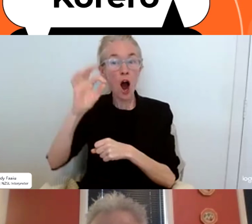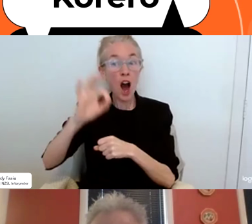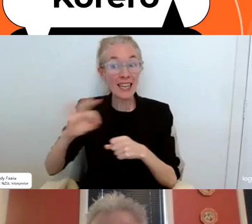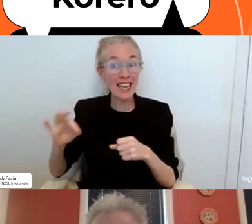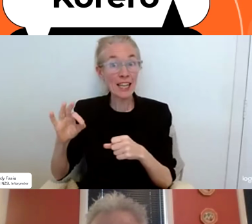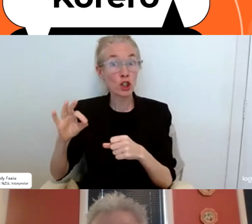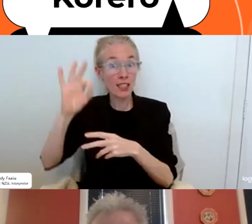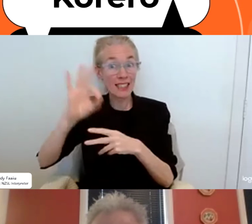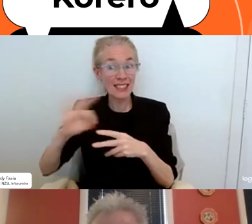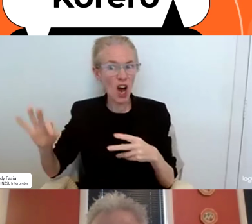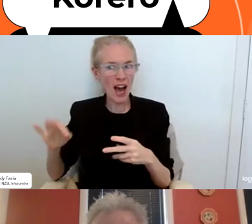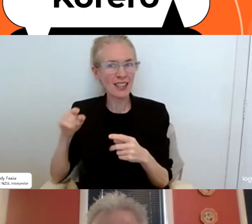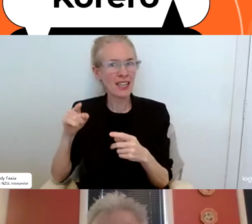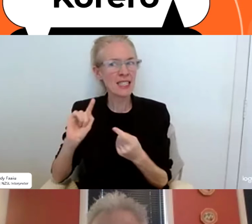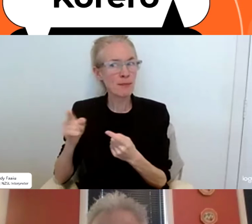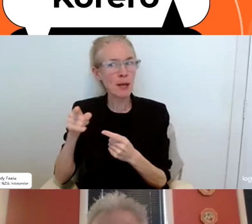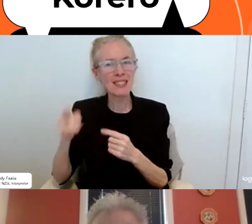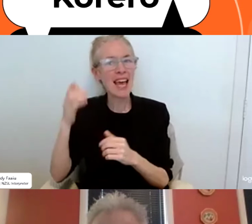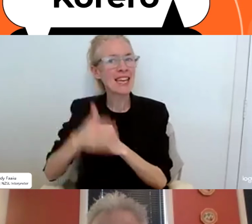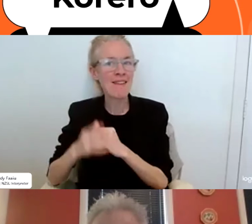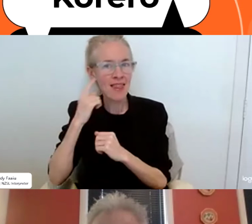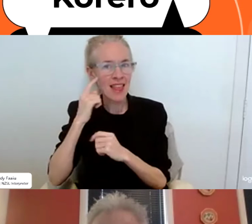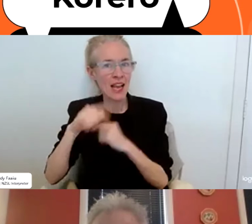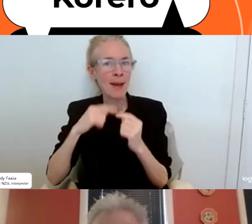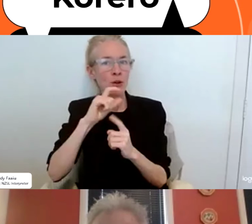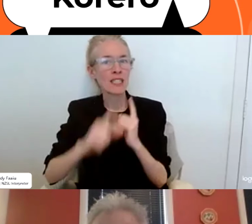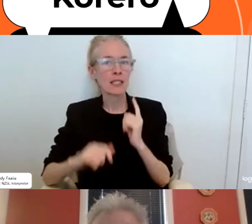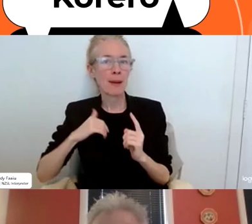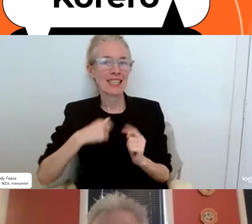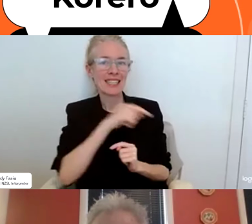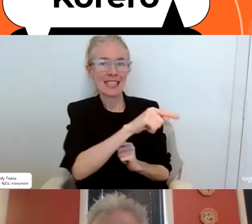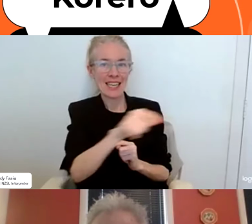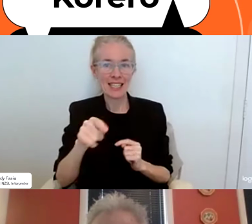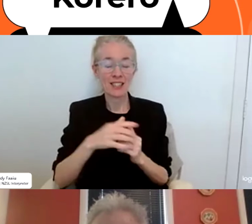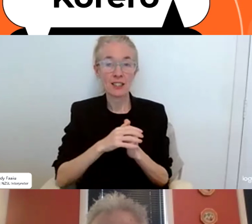there. We've got to have an overview of what our communities need at